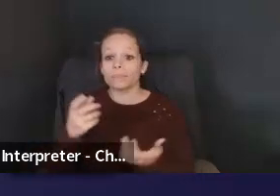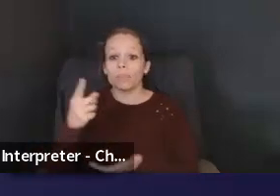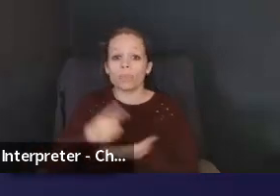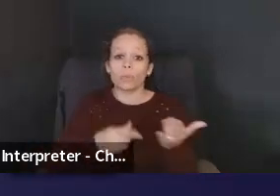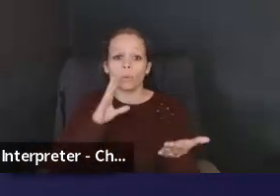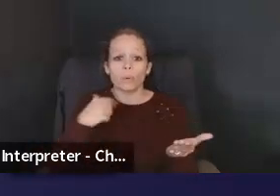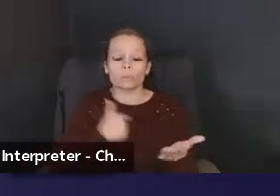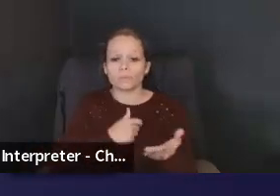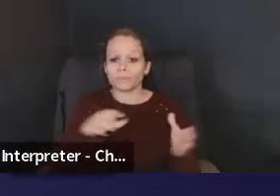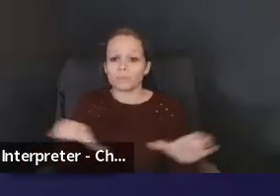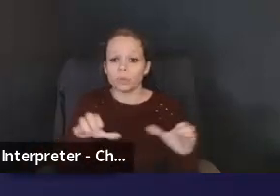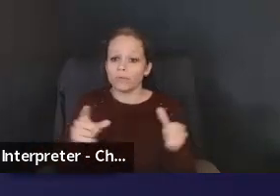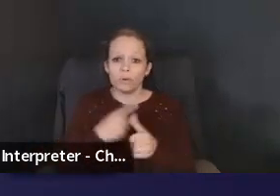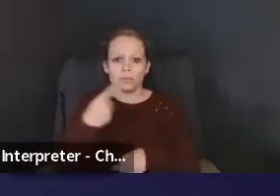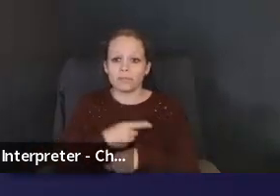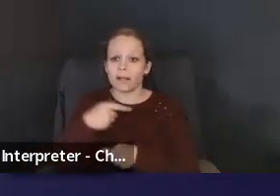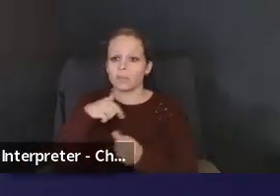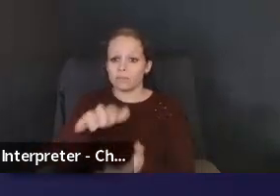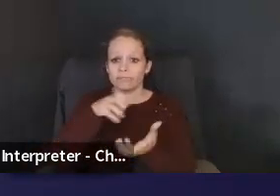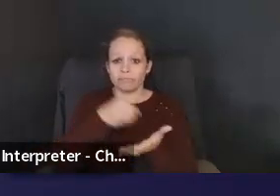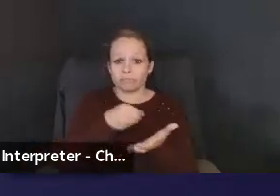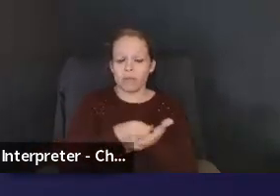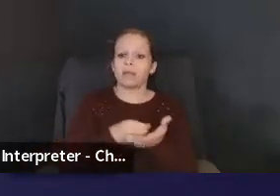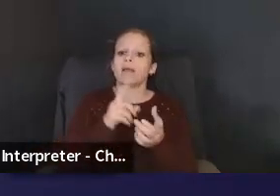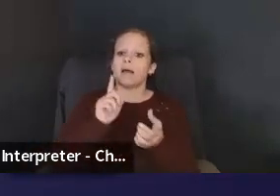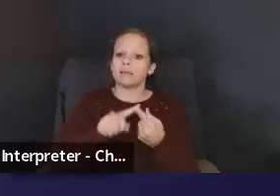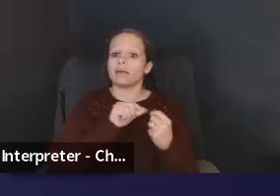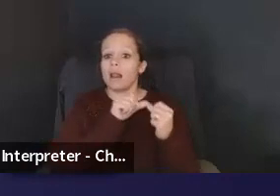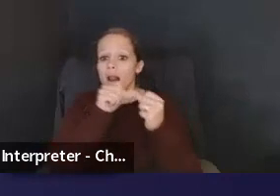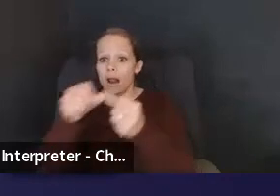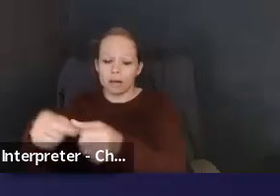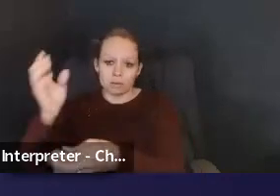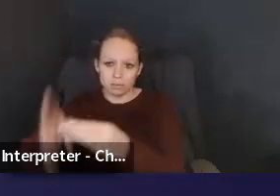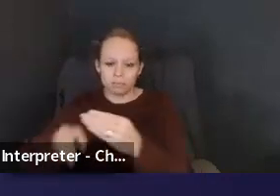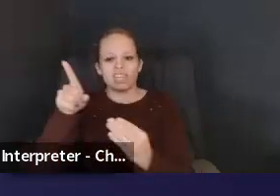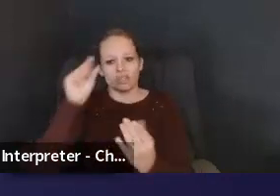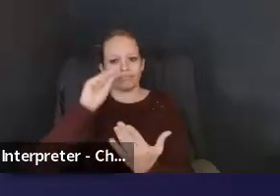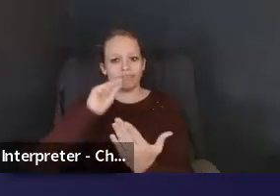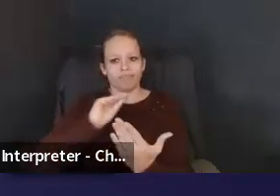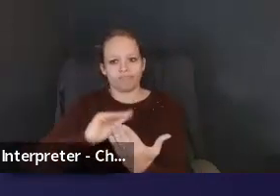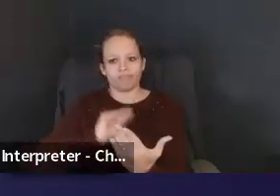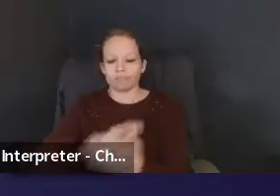this grant gets funded until the day it ends? And you list out all those activities, broken into